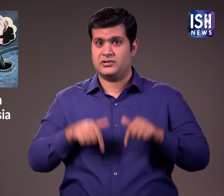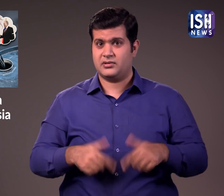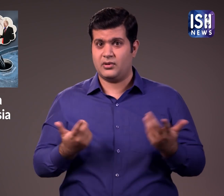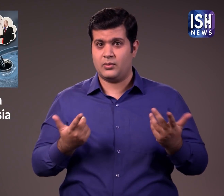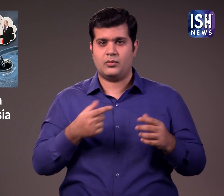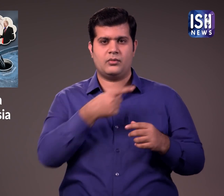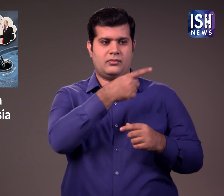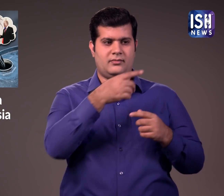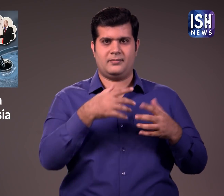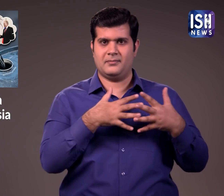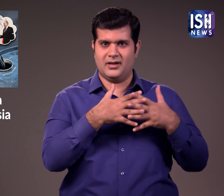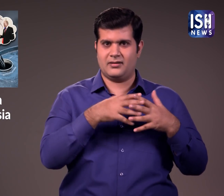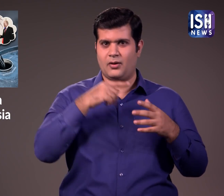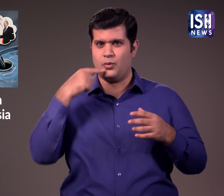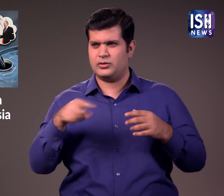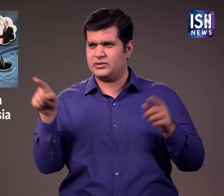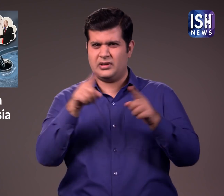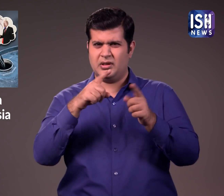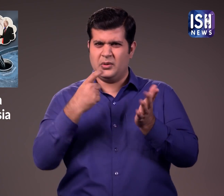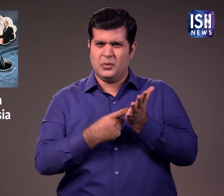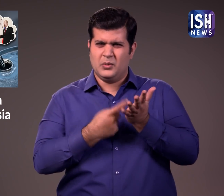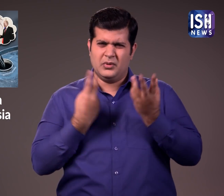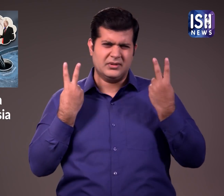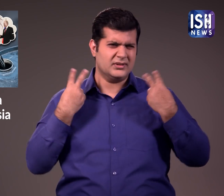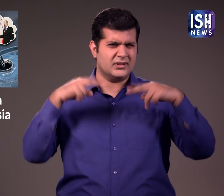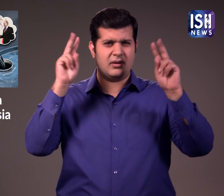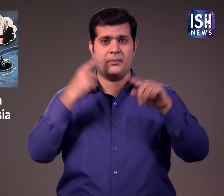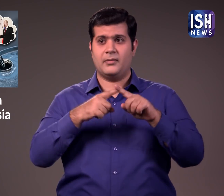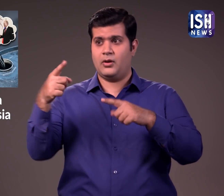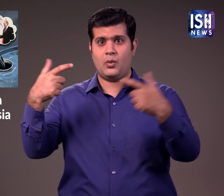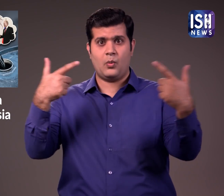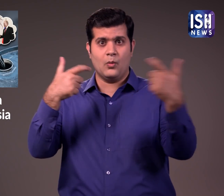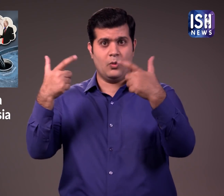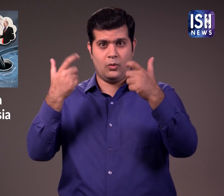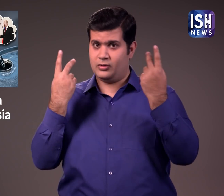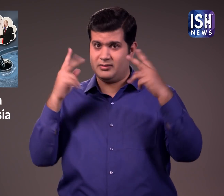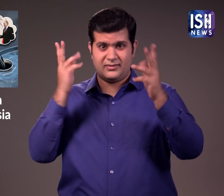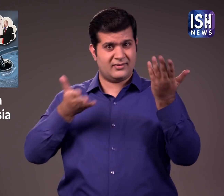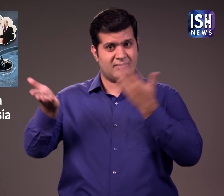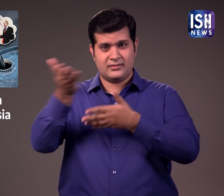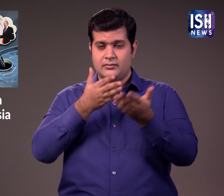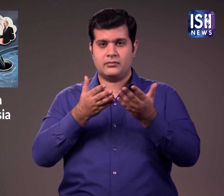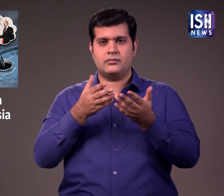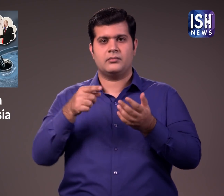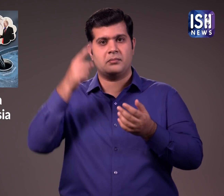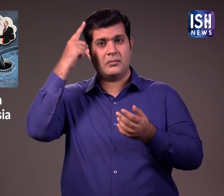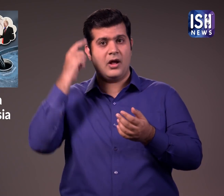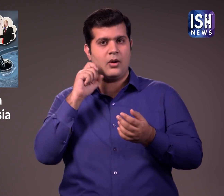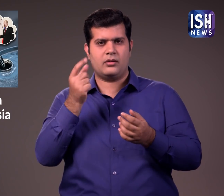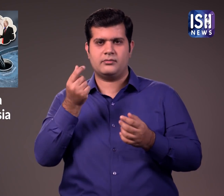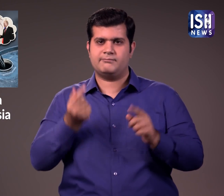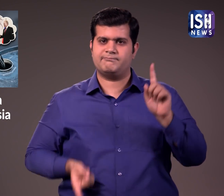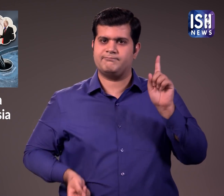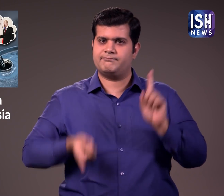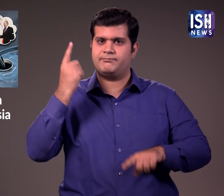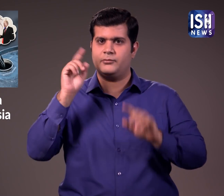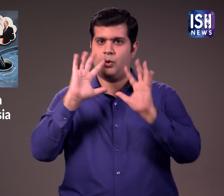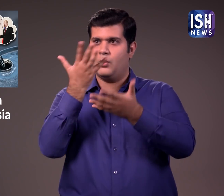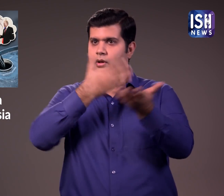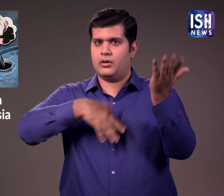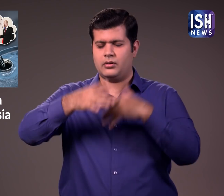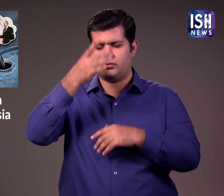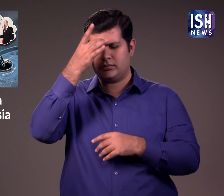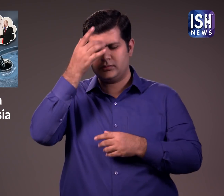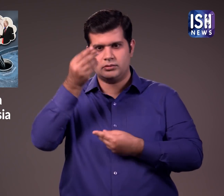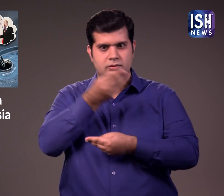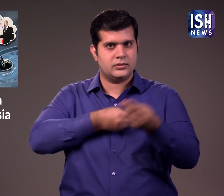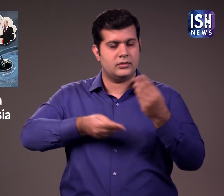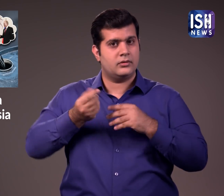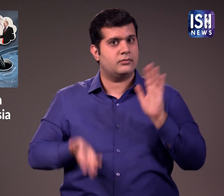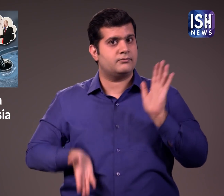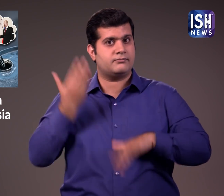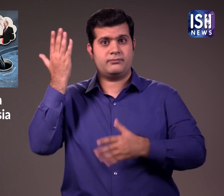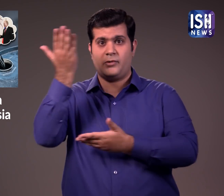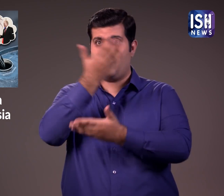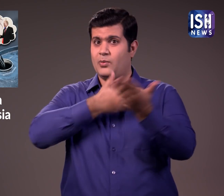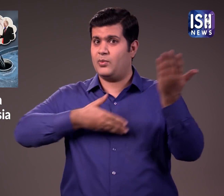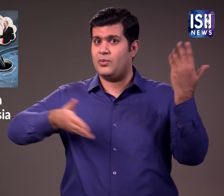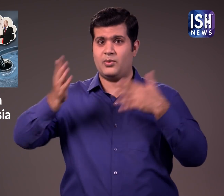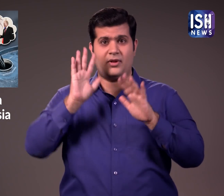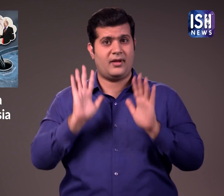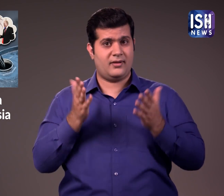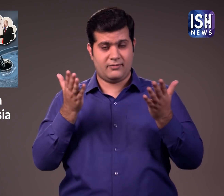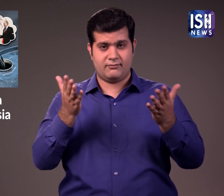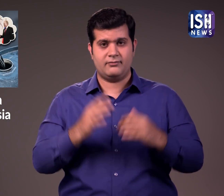However, now because of the war, and because of the sanctions on Russia by the USA, the price of oil has increased a lot.